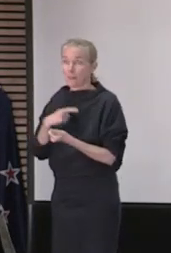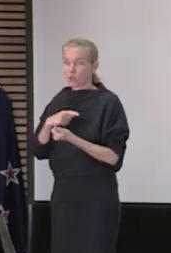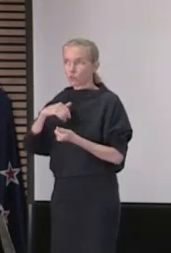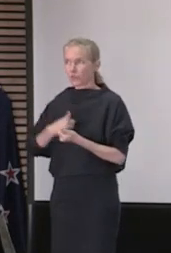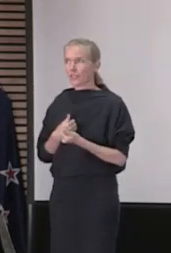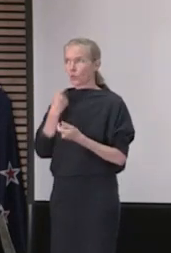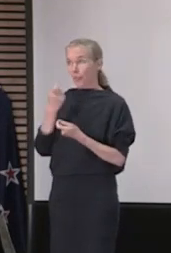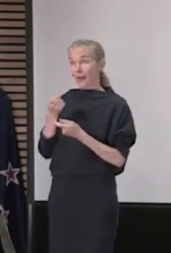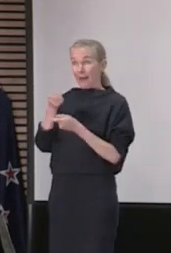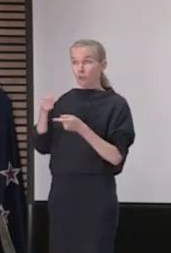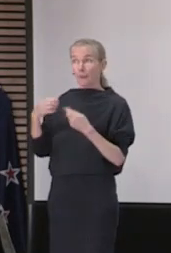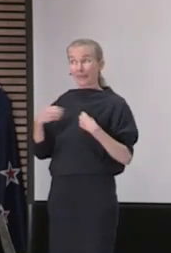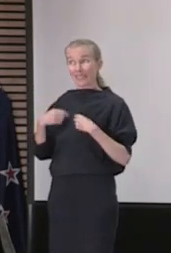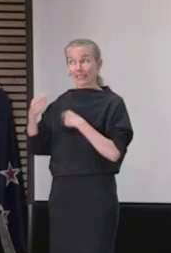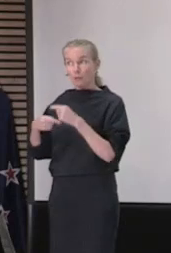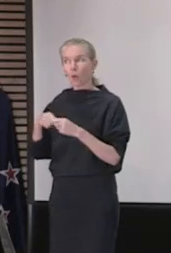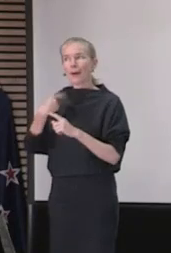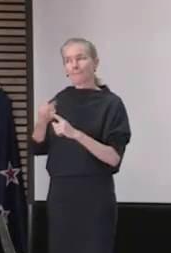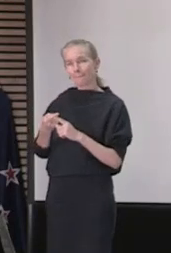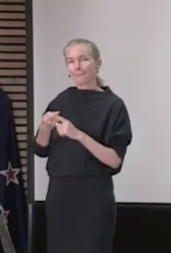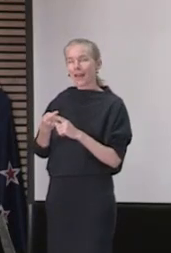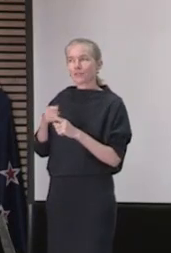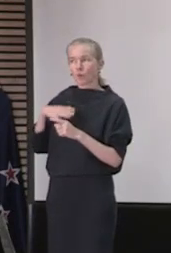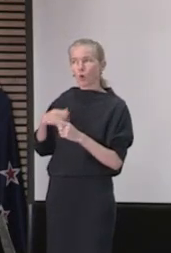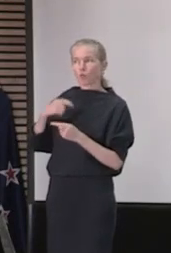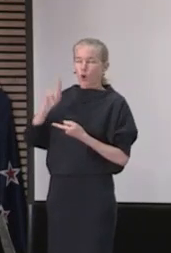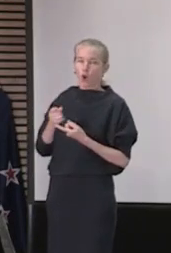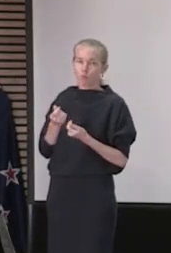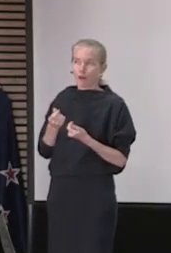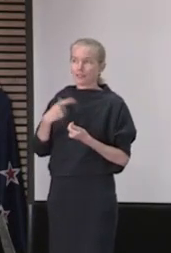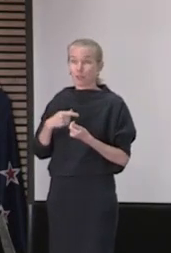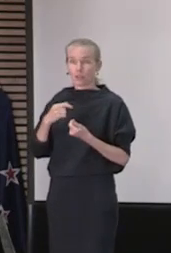It's purelyspeculative because there'ssuch huge fluctuations in thenumbers coming in